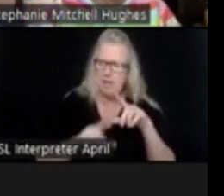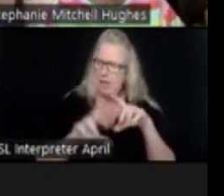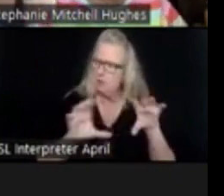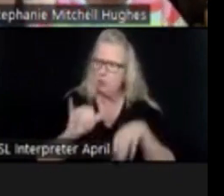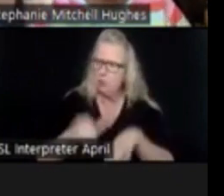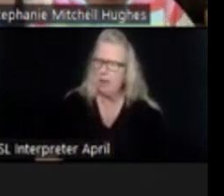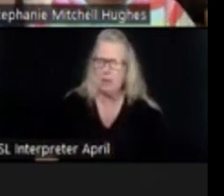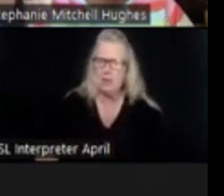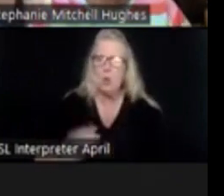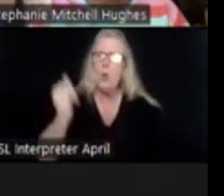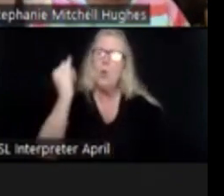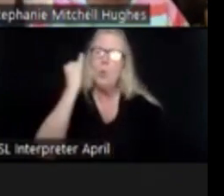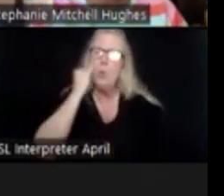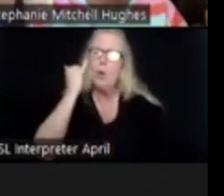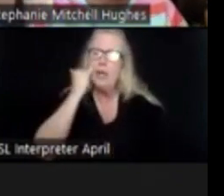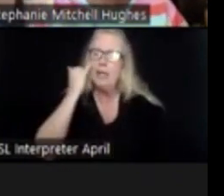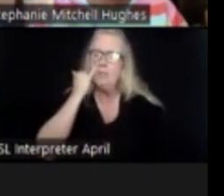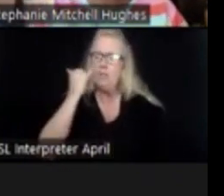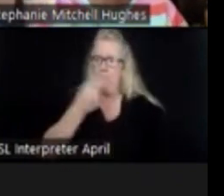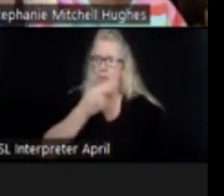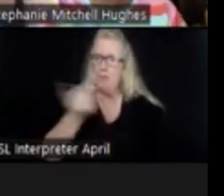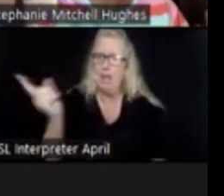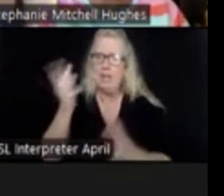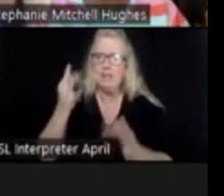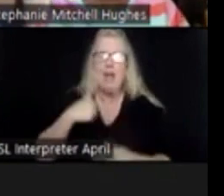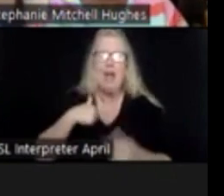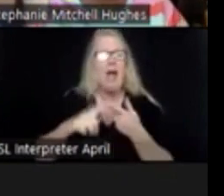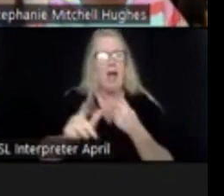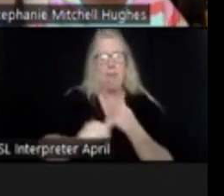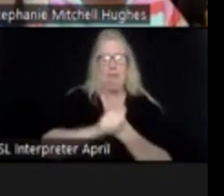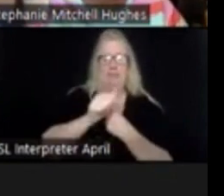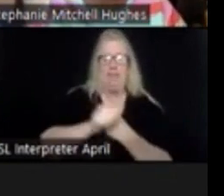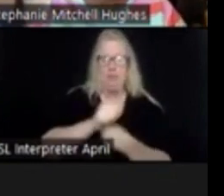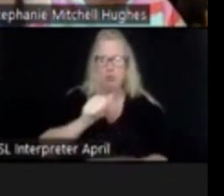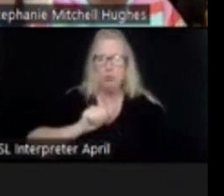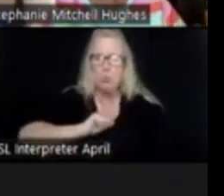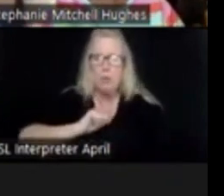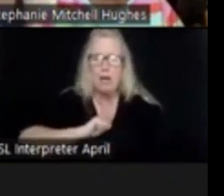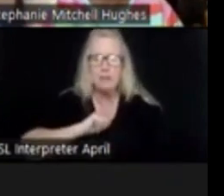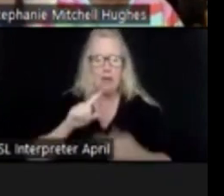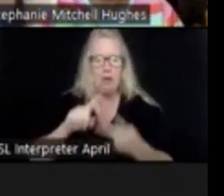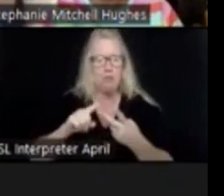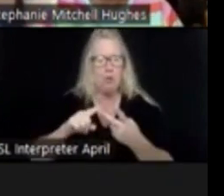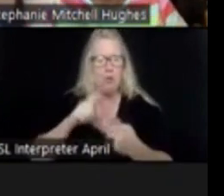WHAT IF THEY THINK I AM A DANGER TO MYSELF OR SOMEONE ELSE?